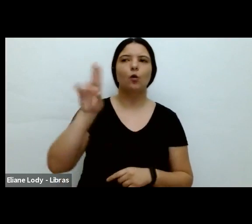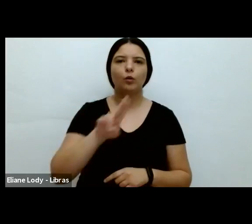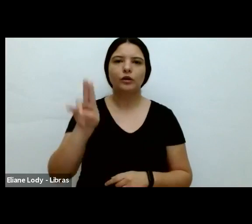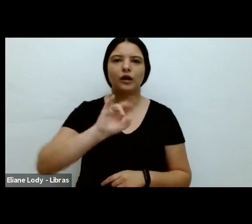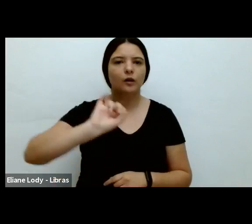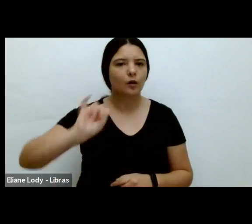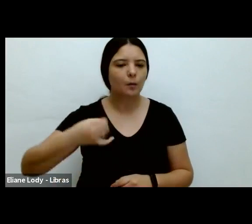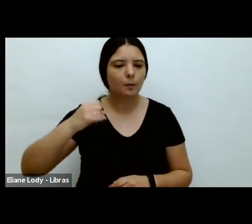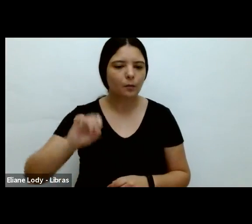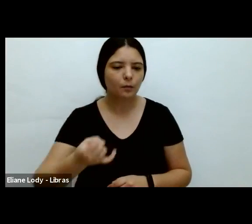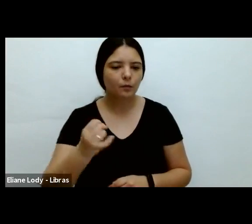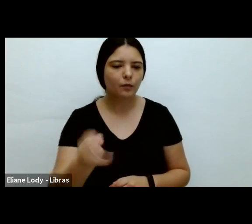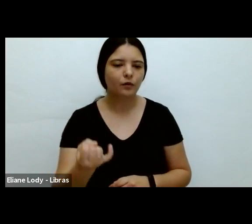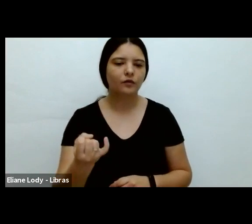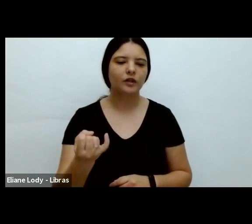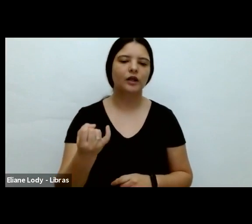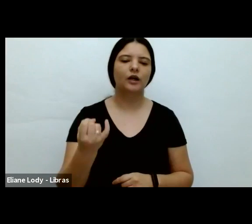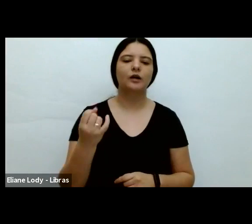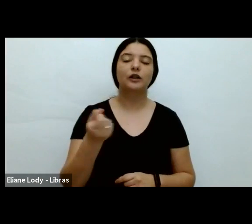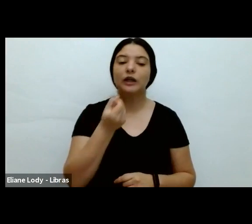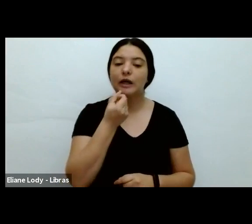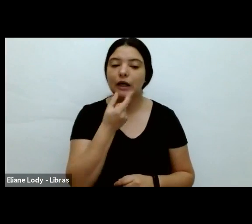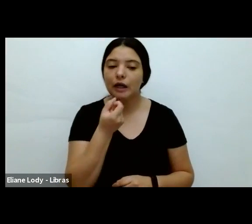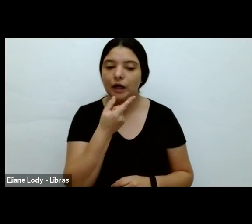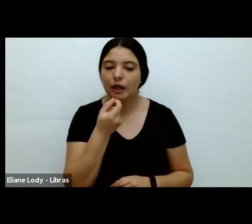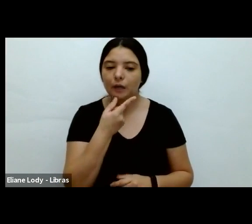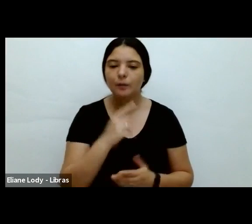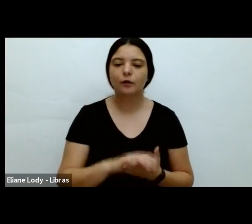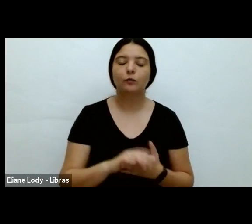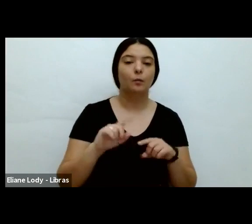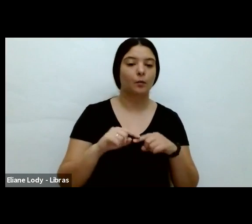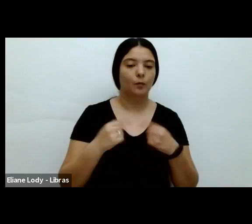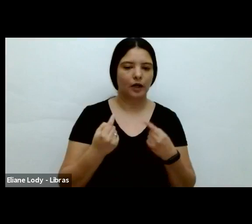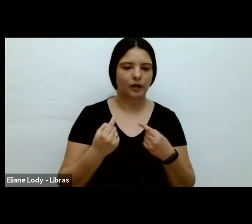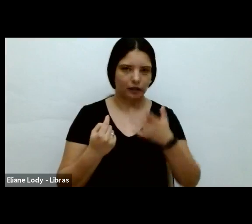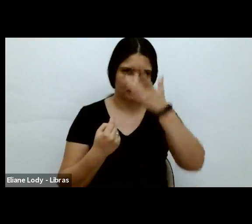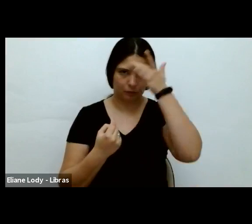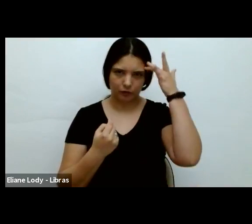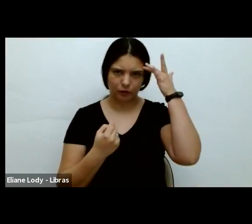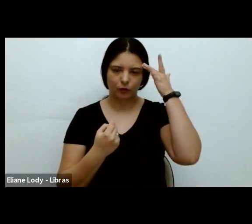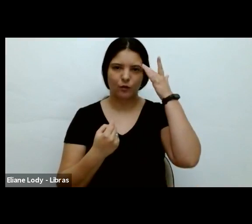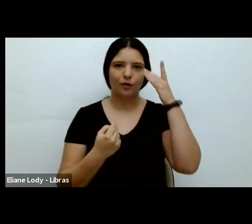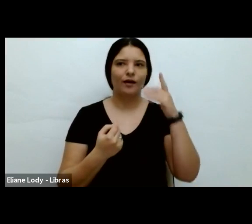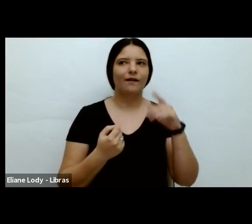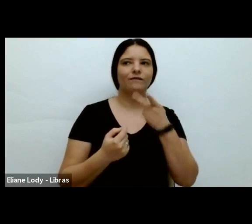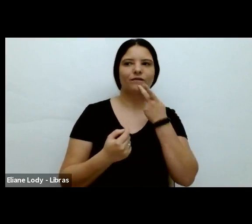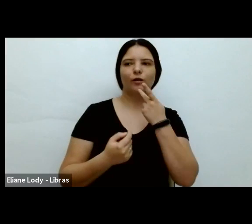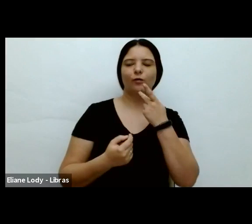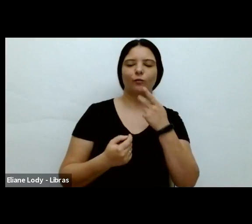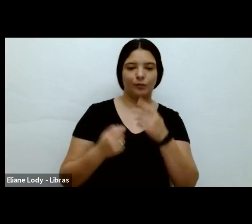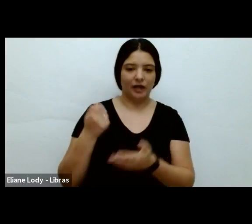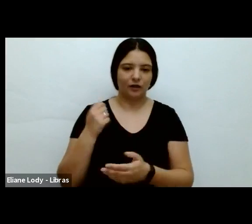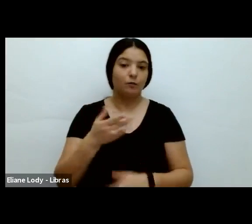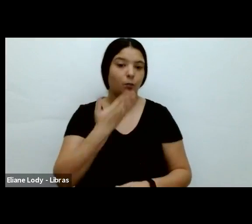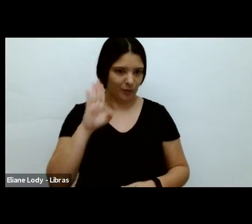magazines, but. they can sell. their. part. By, and